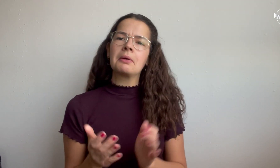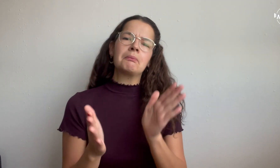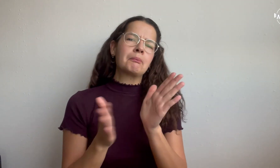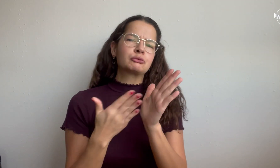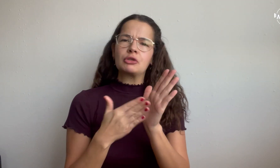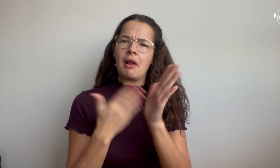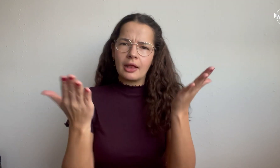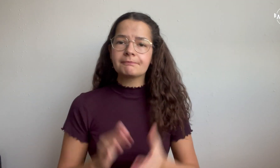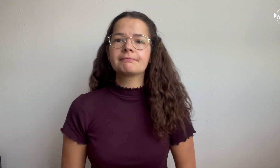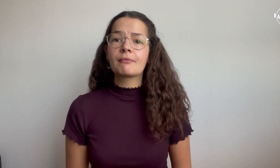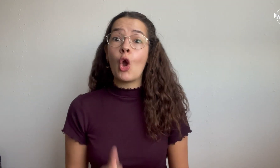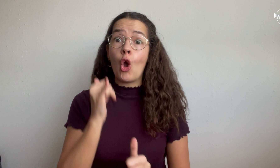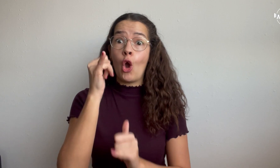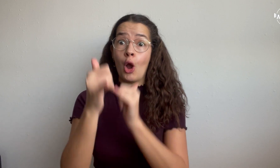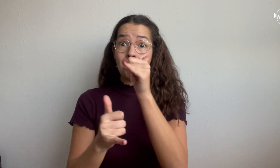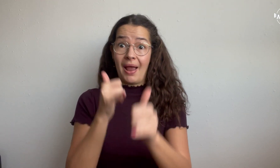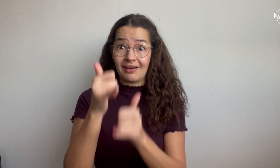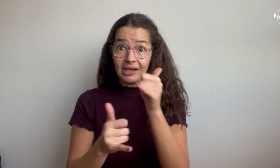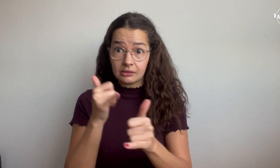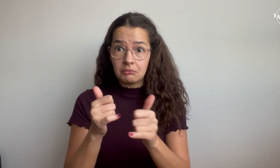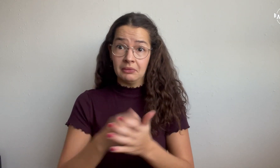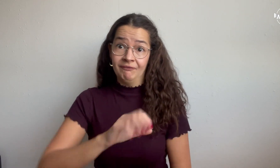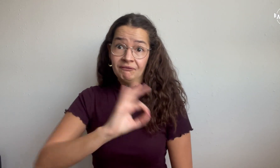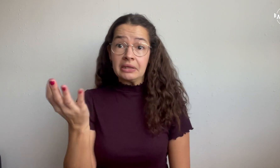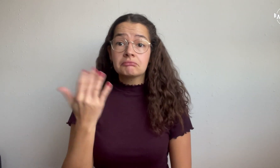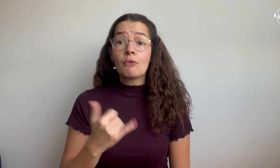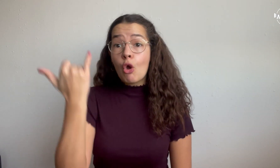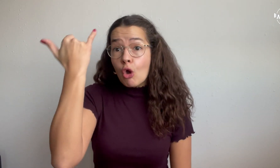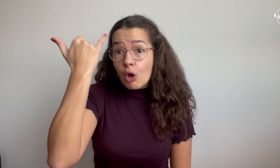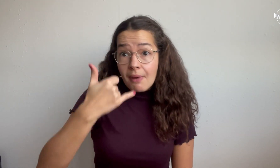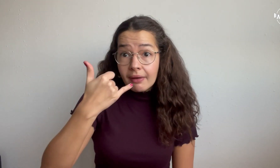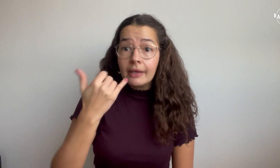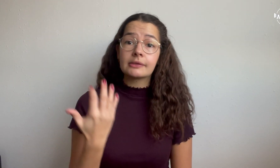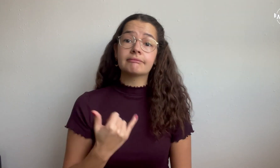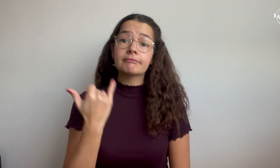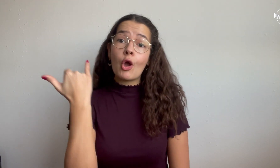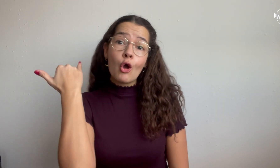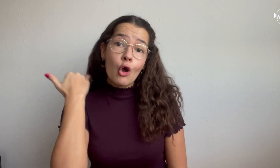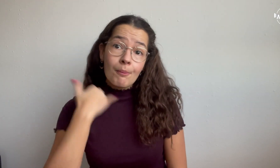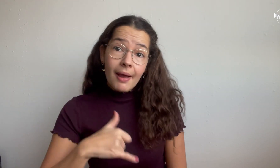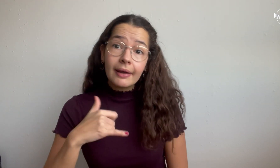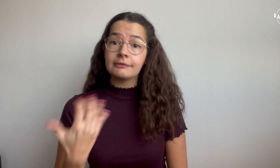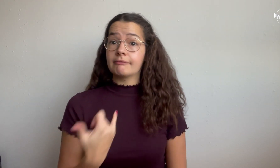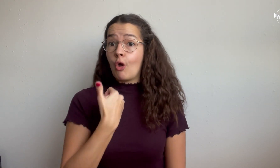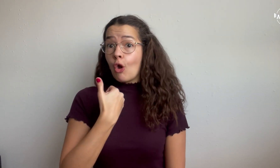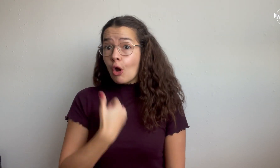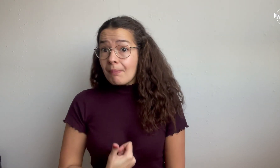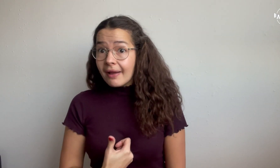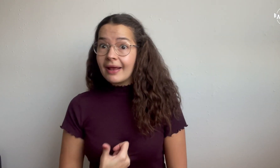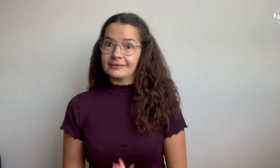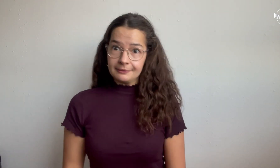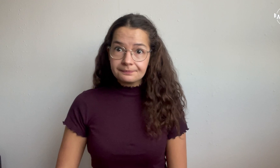For example the sign OPERATE. The sign can change its own location. OPERATE-EYE, OPERATE-NECK, OPERATE-CHEST.